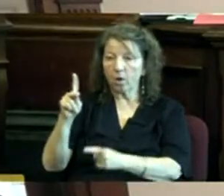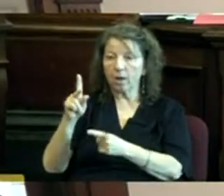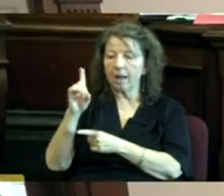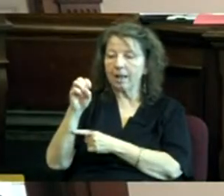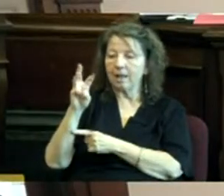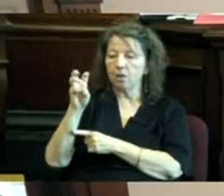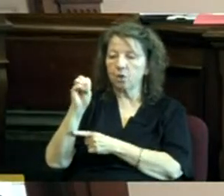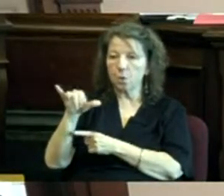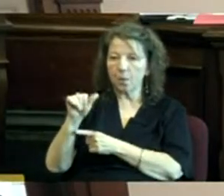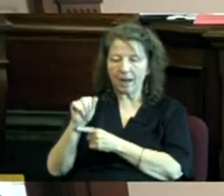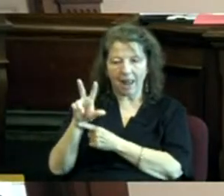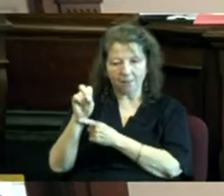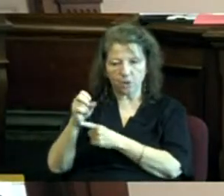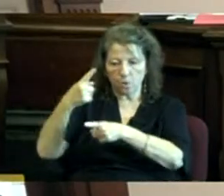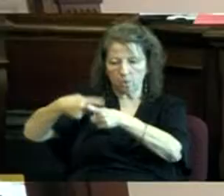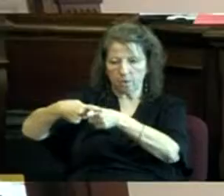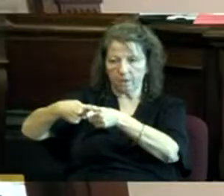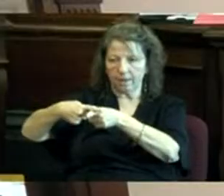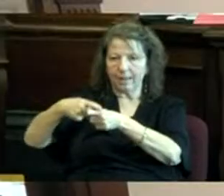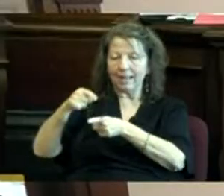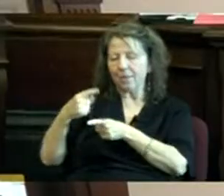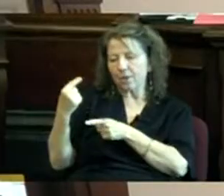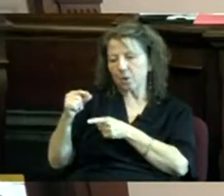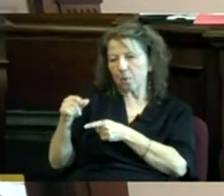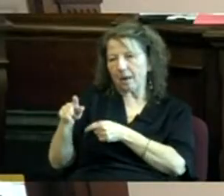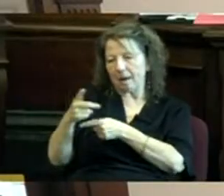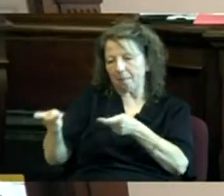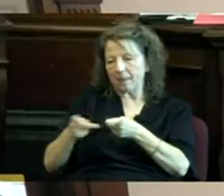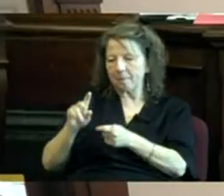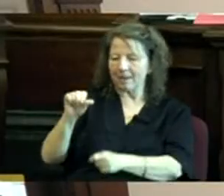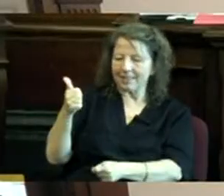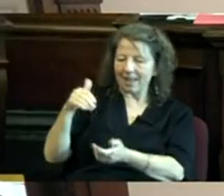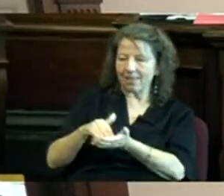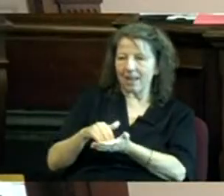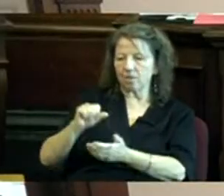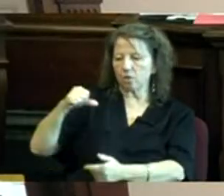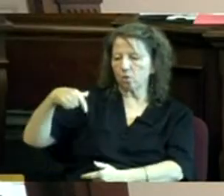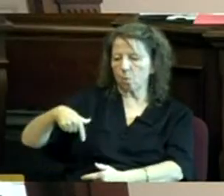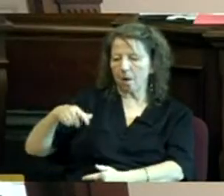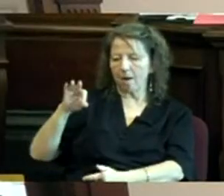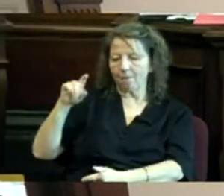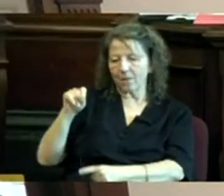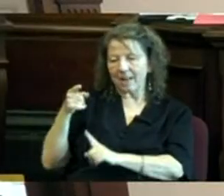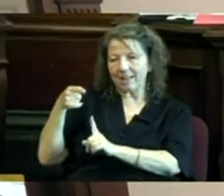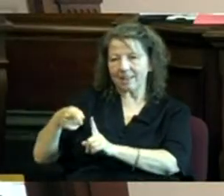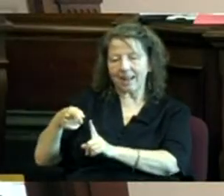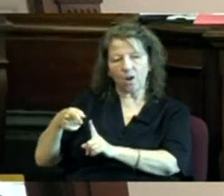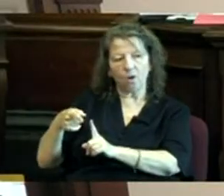down to the corner of Driving Park and Dewey Avenue. There